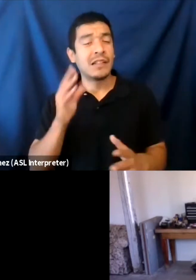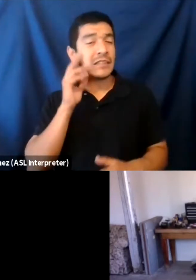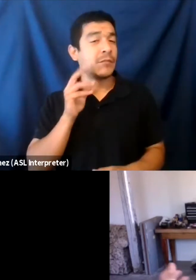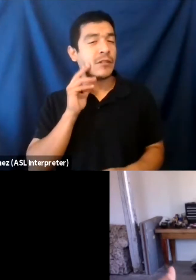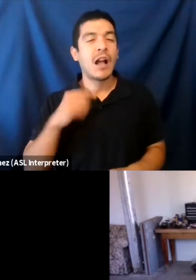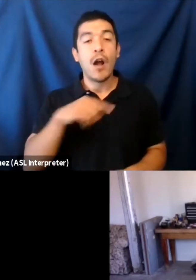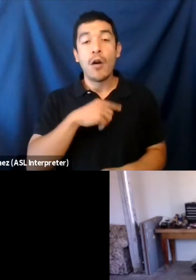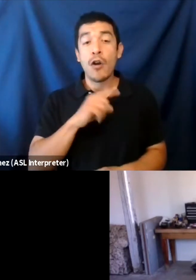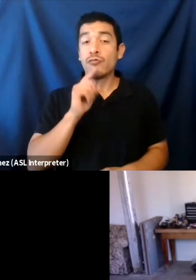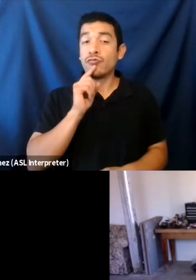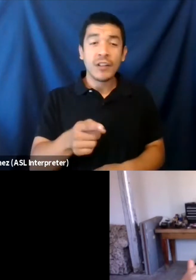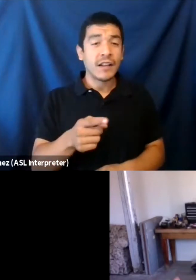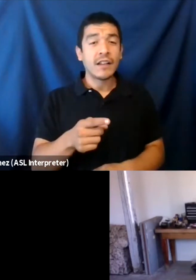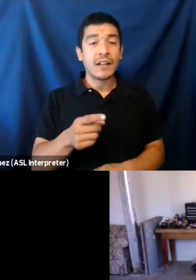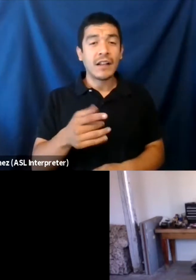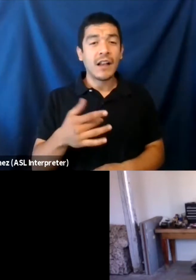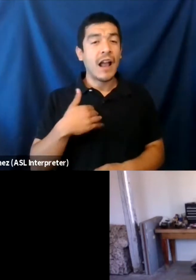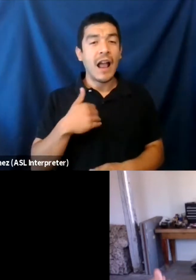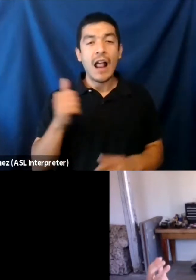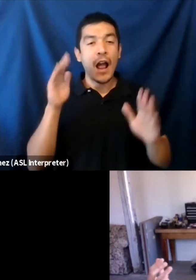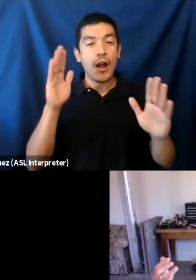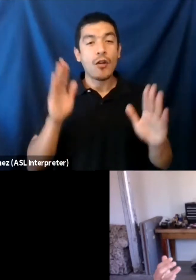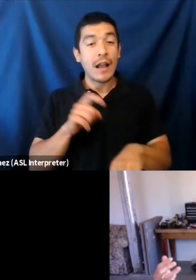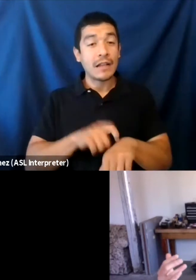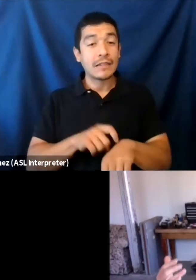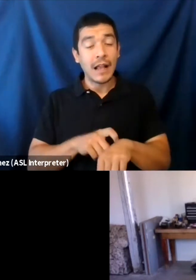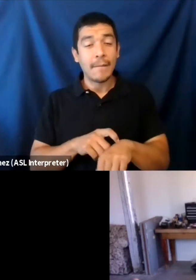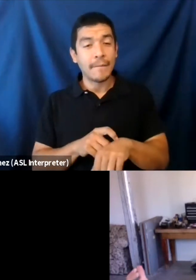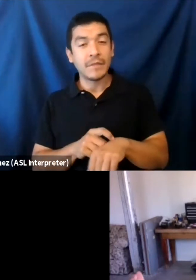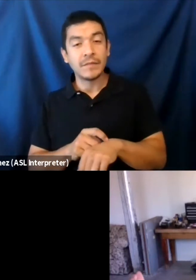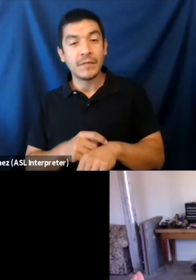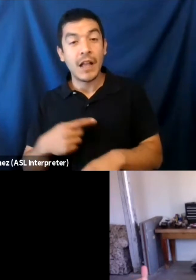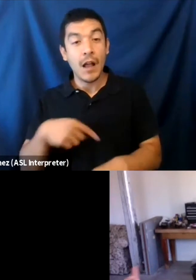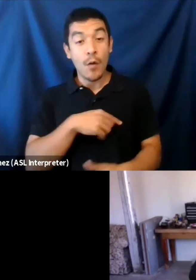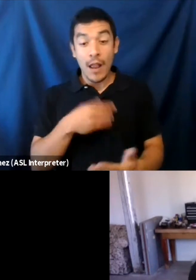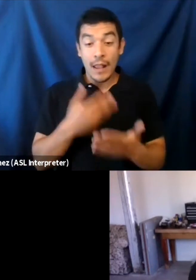yeah, we all like had a really great time and we got to the end of the film,